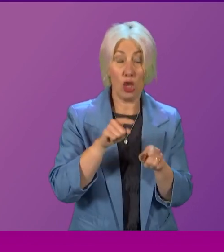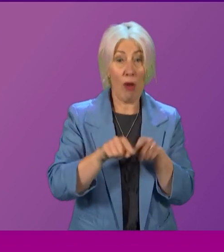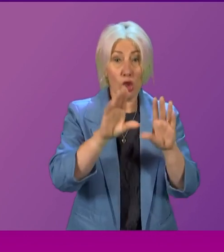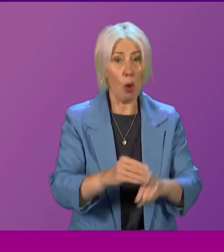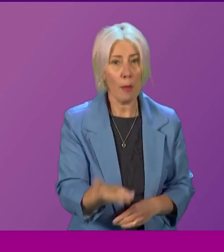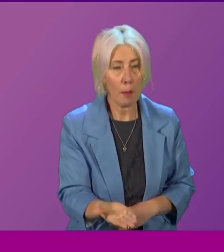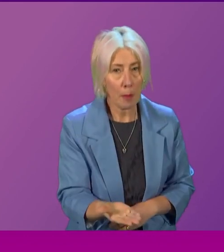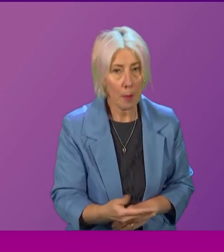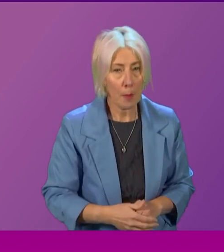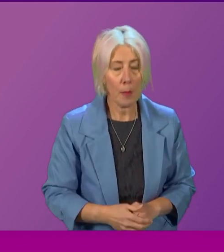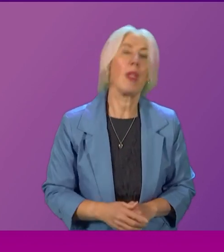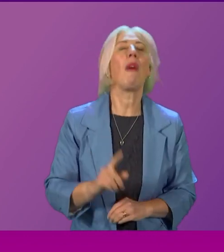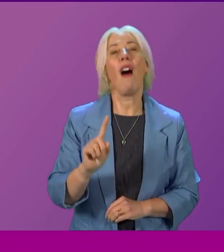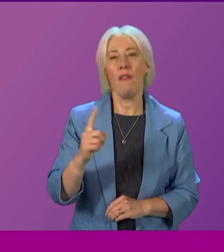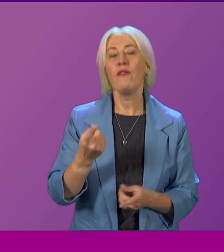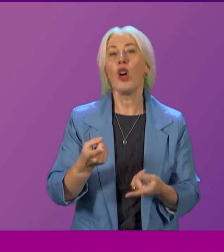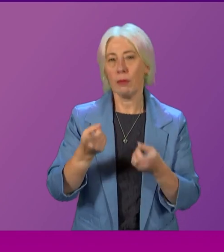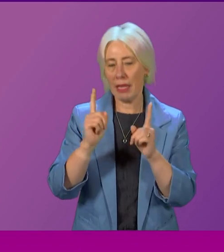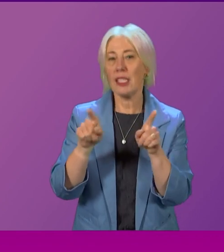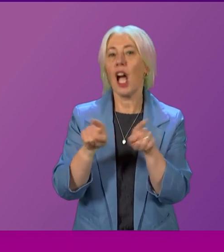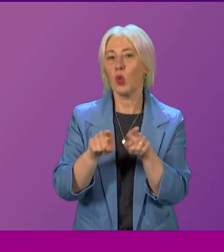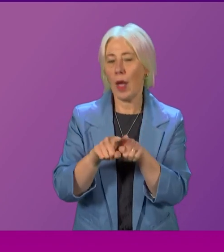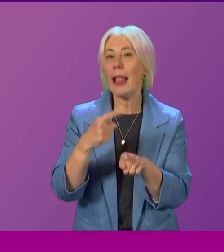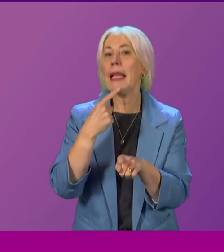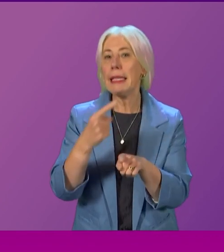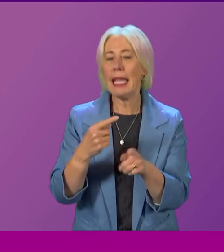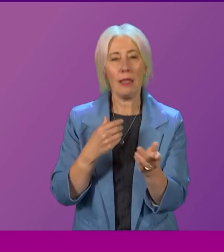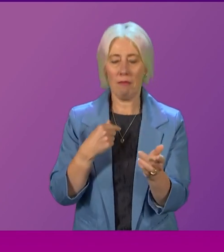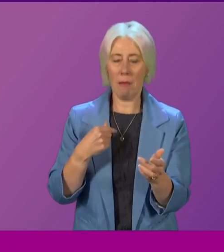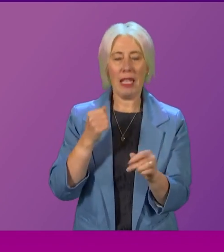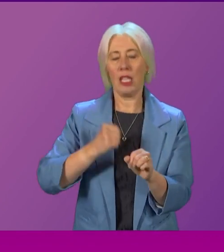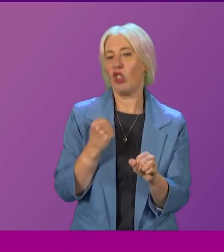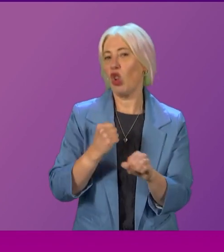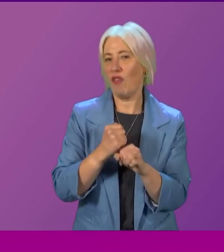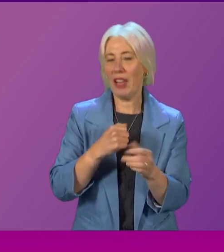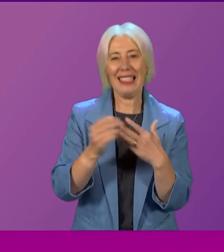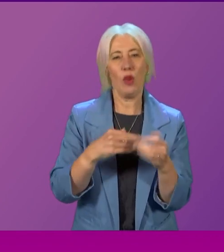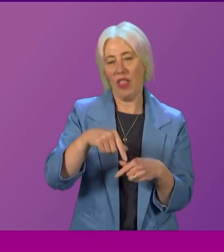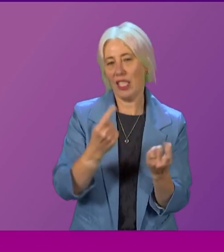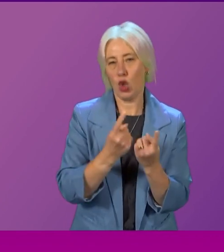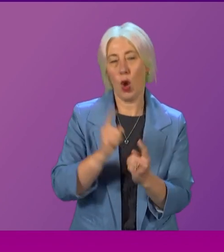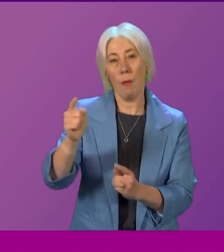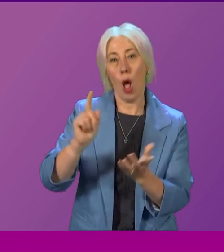The First Minister is trying to say that the Government has dealt with the issue, but the UN expert says differently.